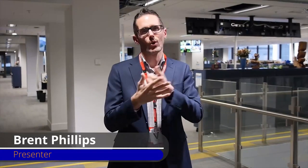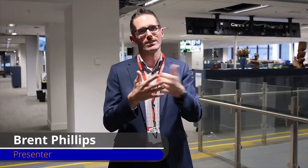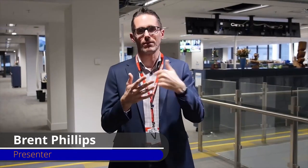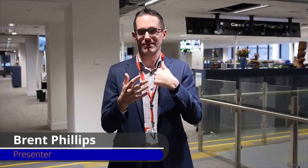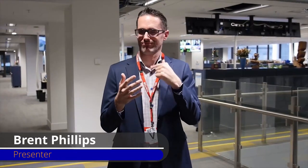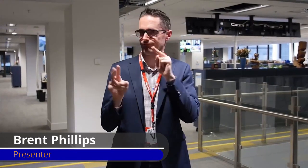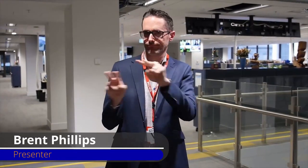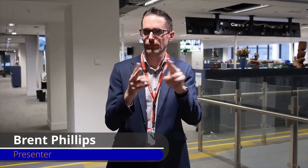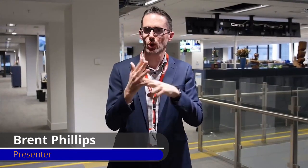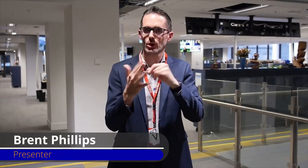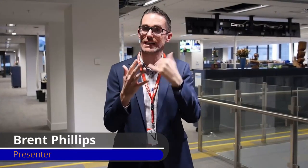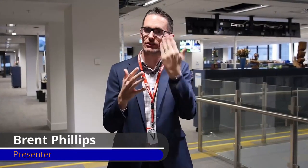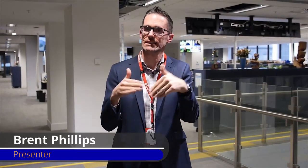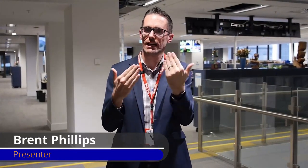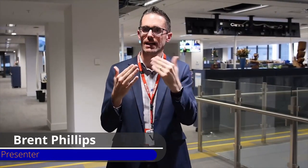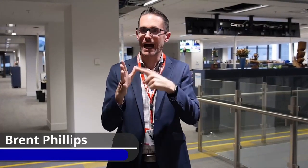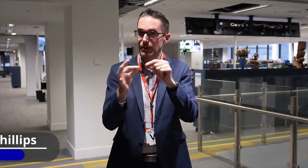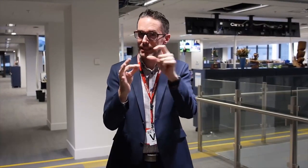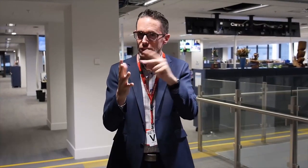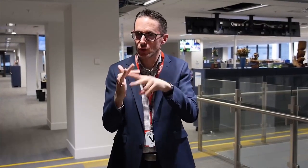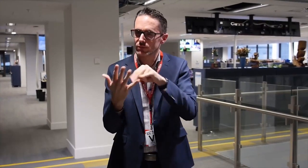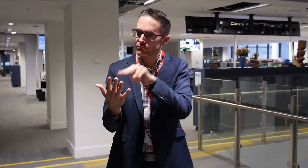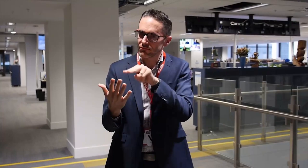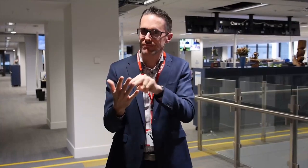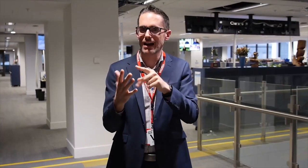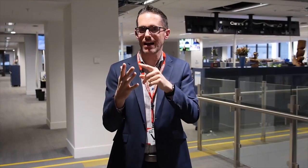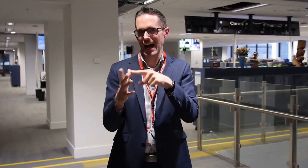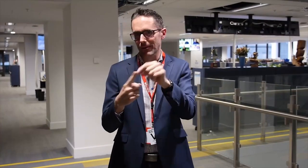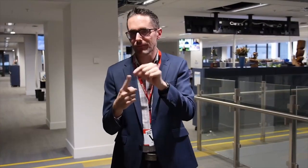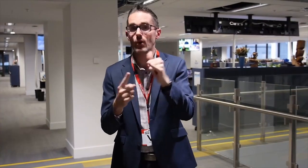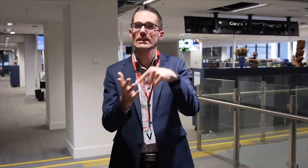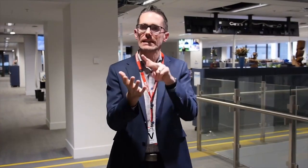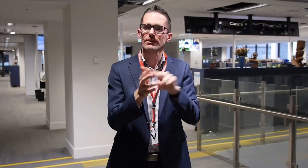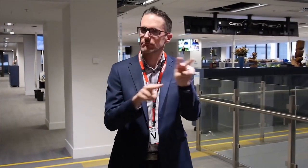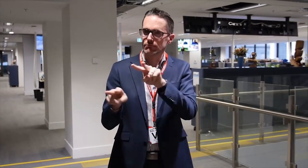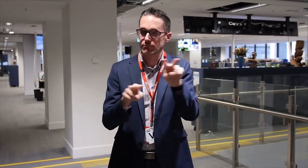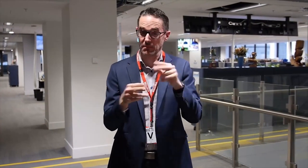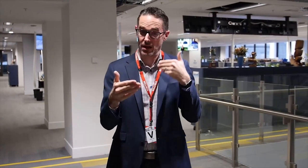We regularly monitor the news on both the ABC TV news channel and the ABC news app.